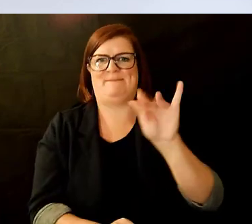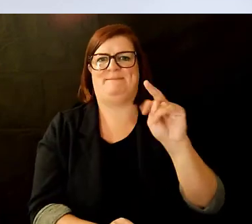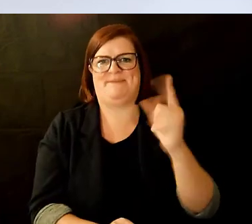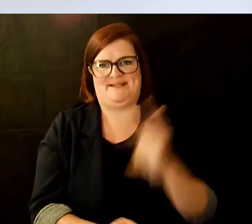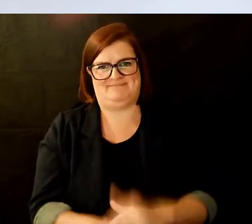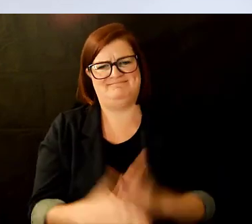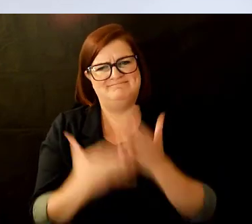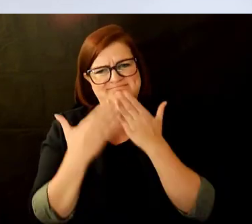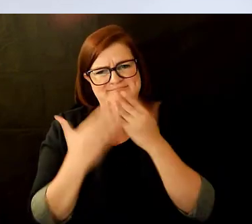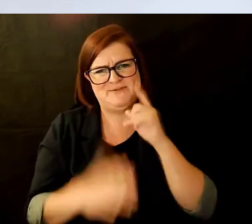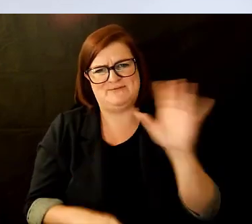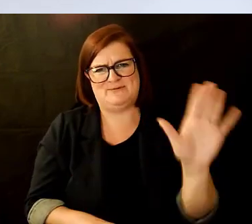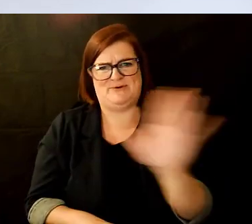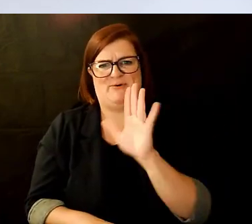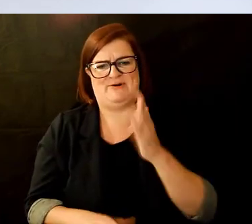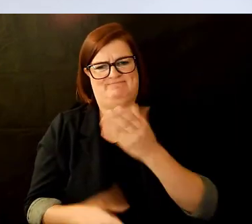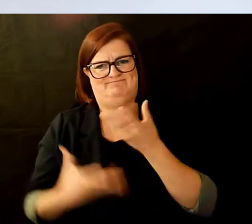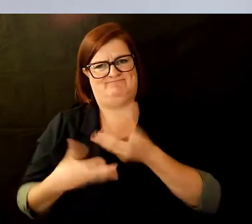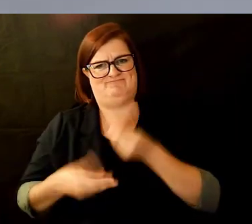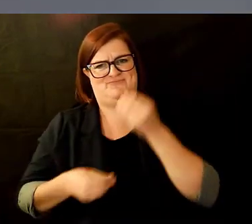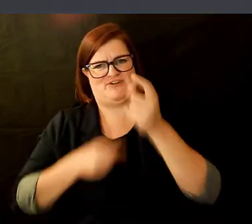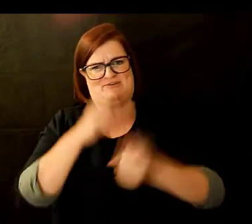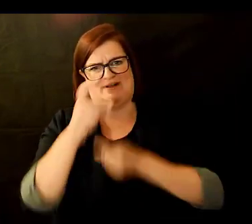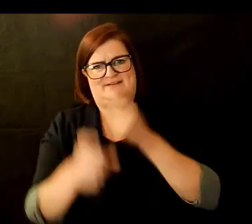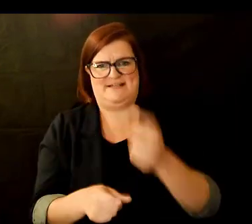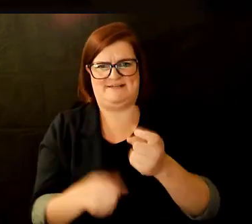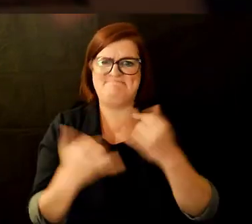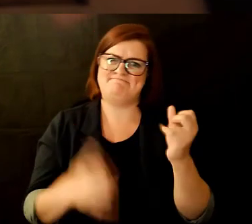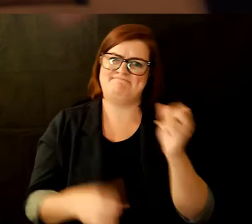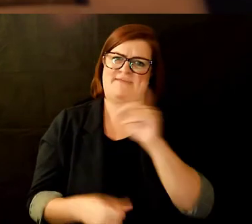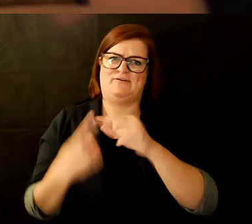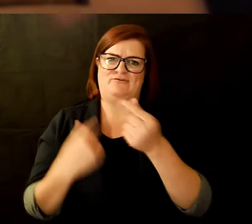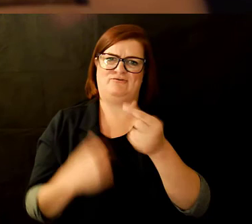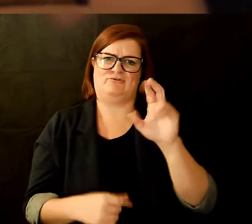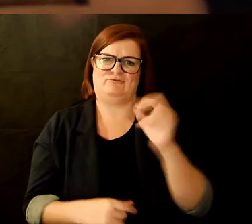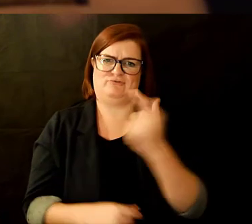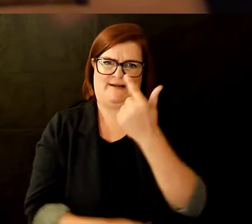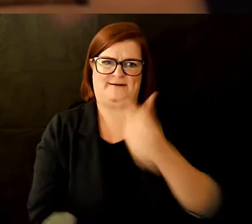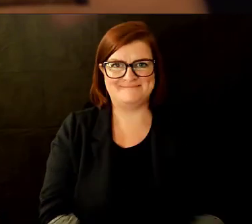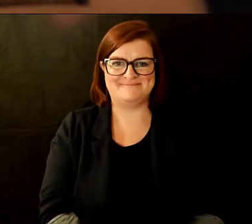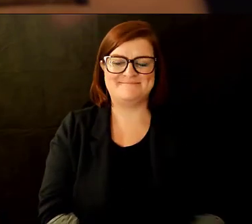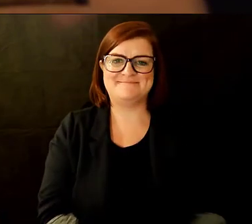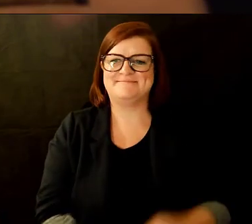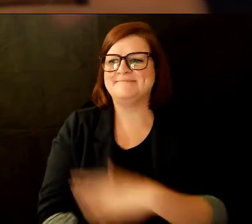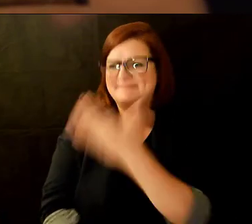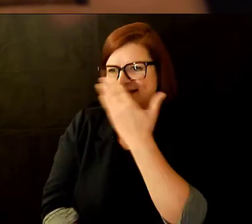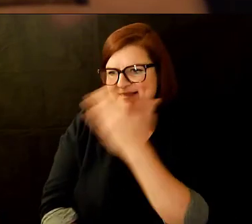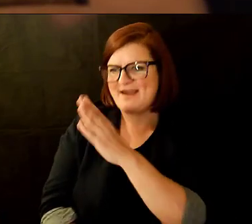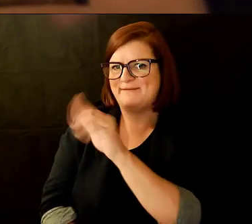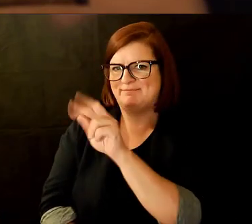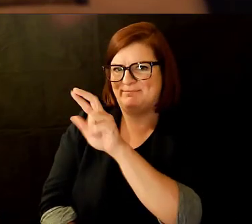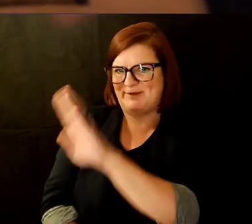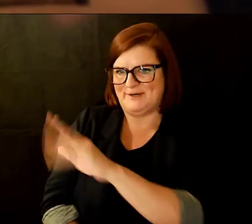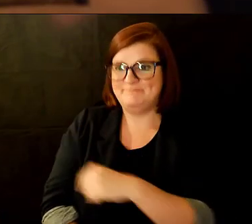Now, back to you Gregg. Thank you, Barb. I would like to reiterate the invitation